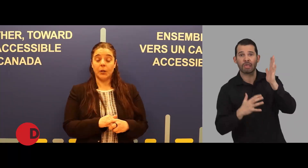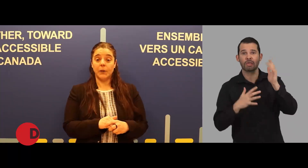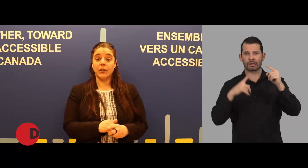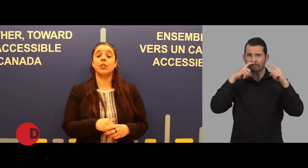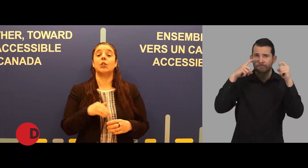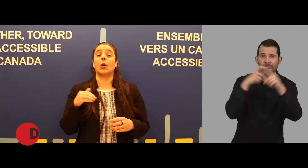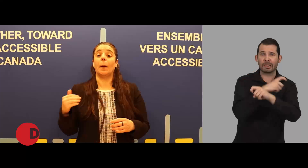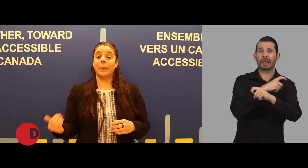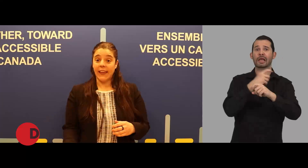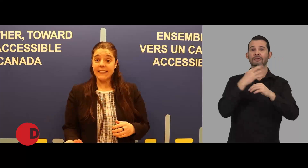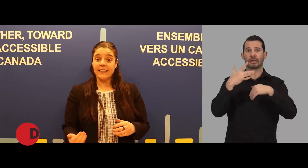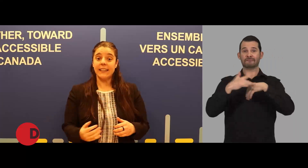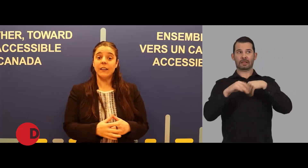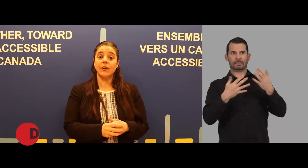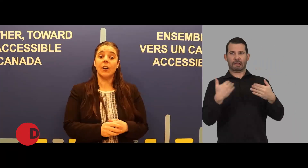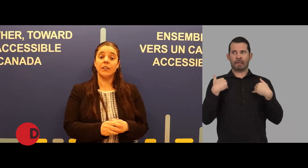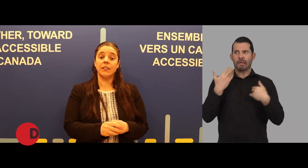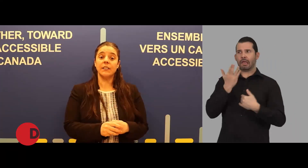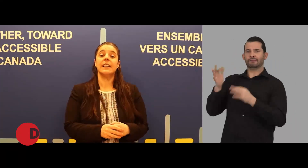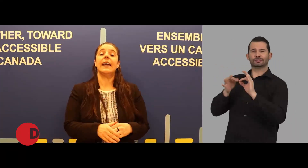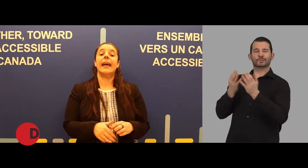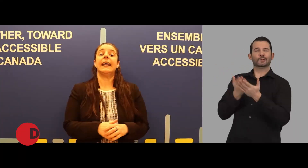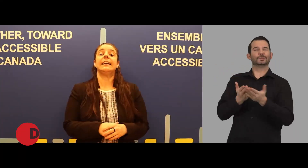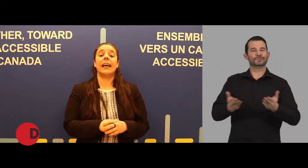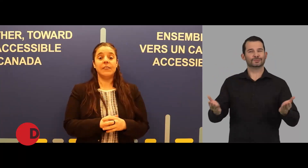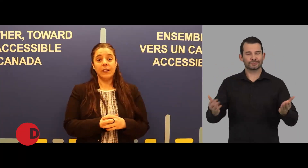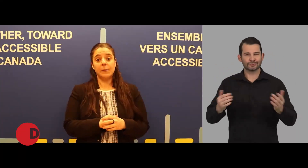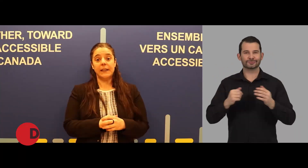the complexity of the content and the availability of interpretation resources.